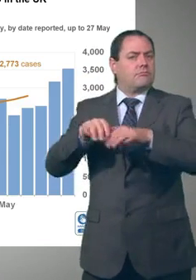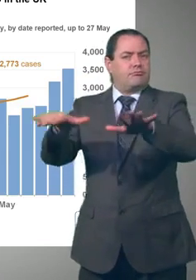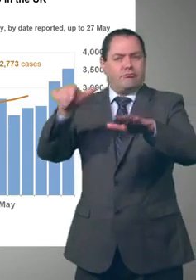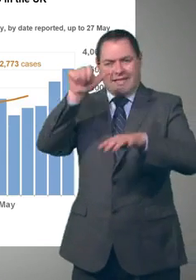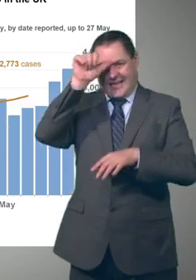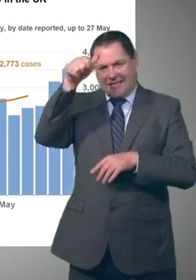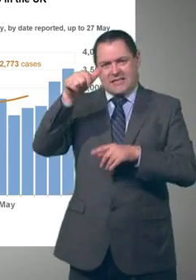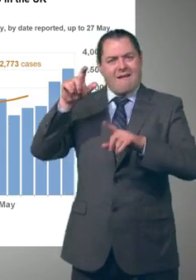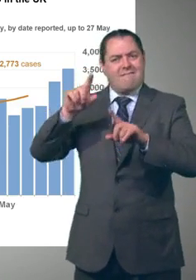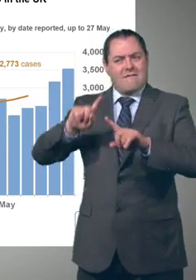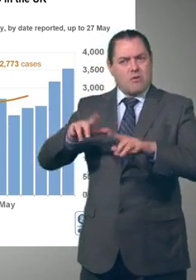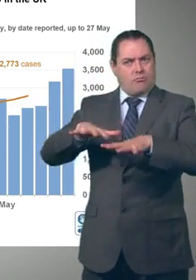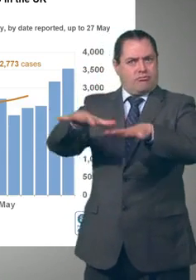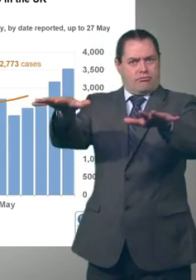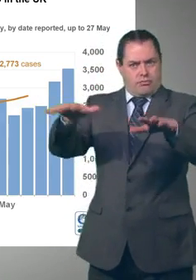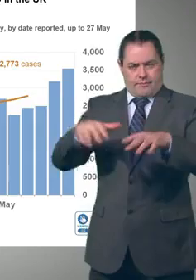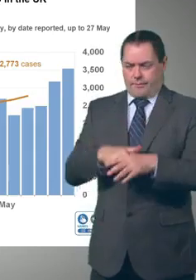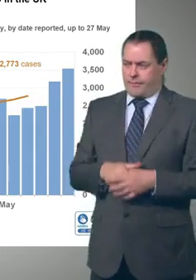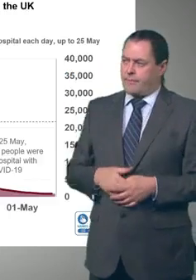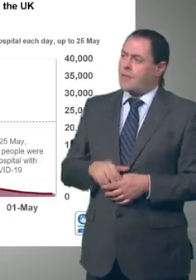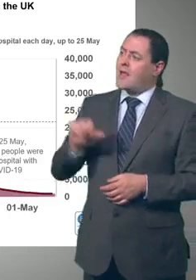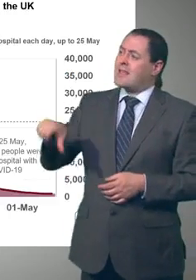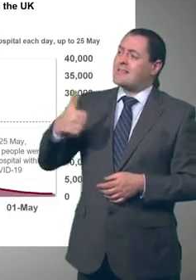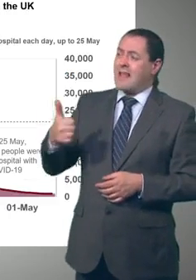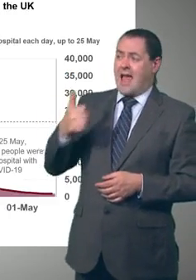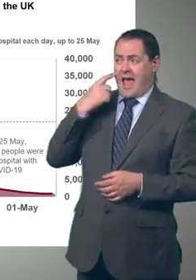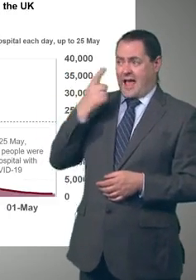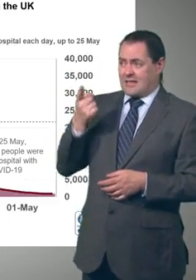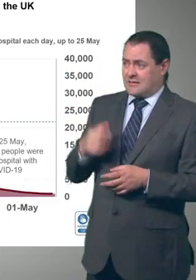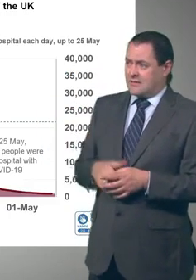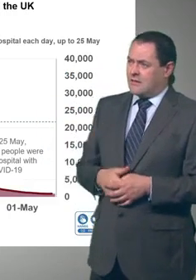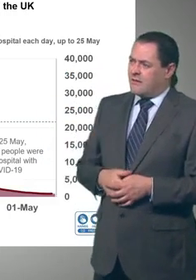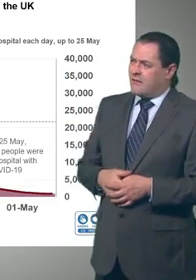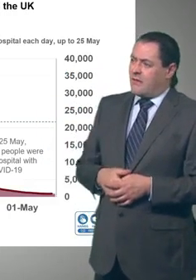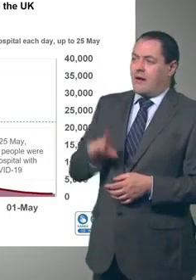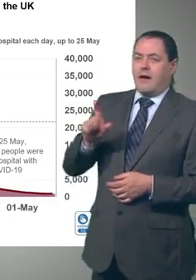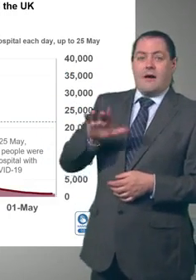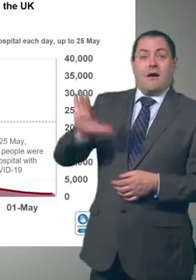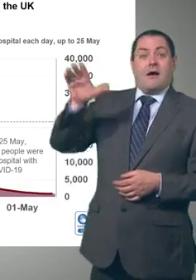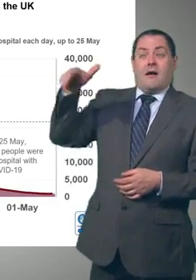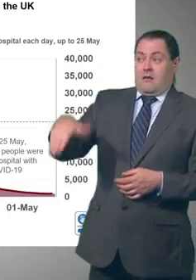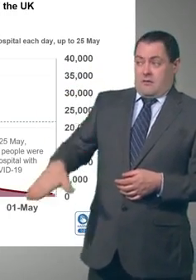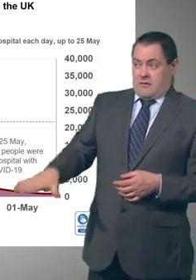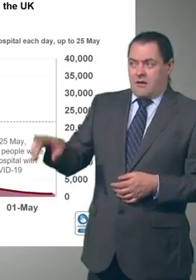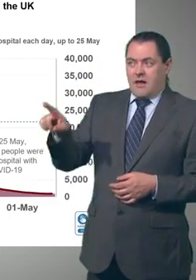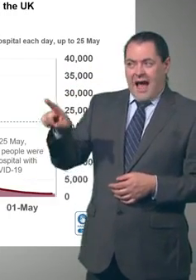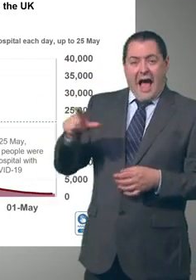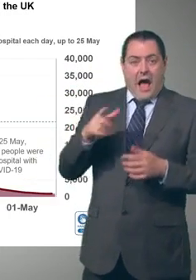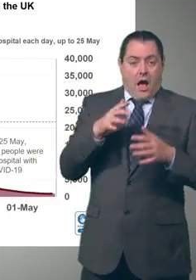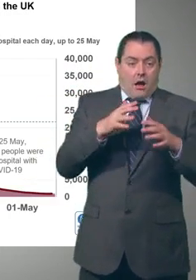we need to watch really carefully, but if we go to the next slide. then we can look at